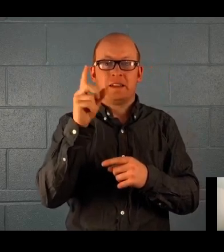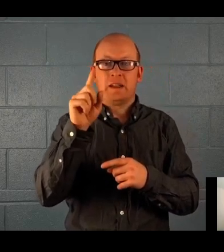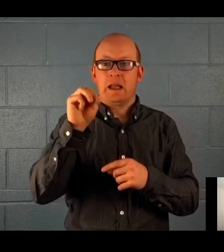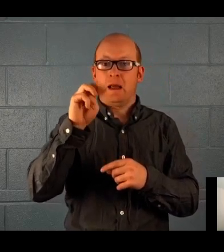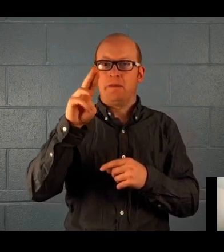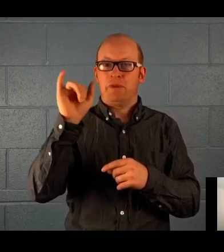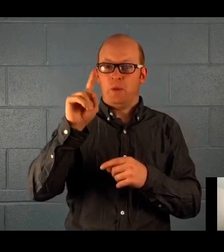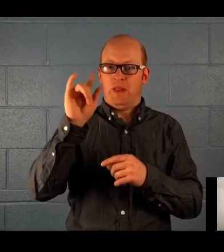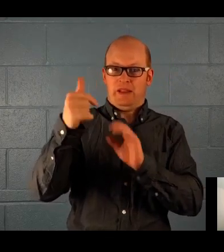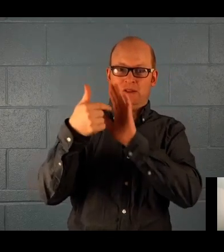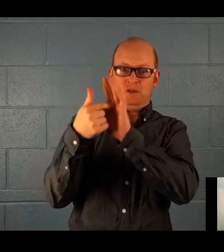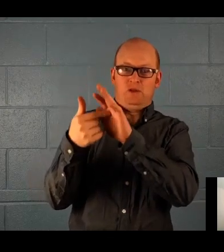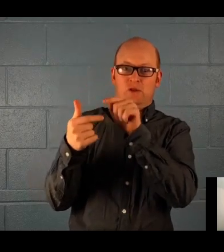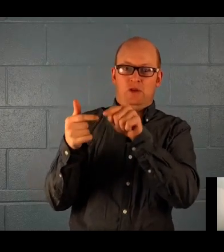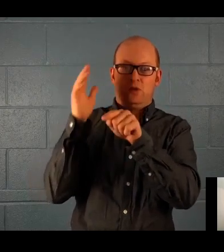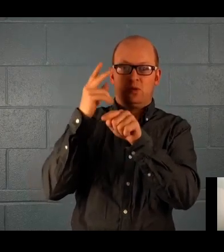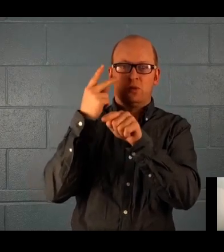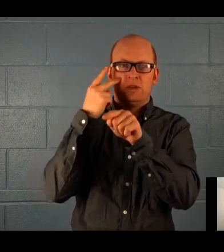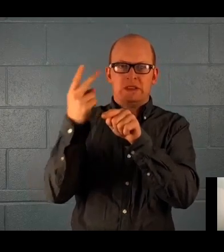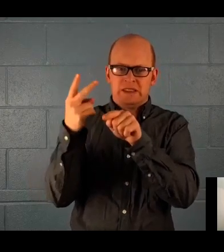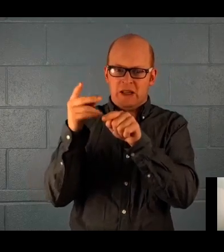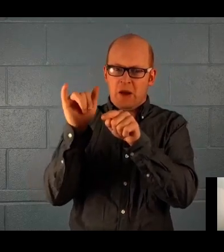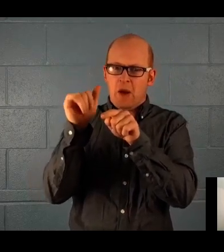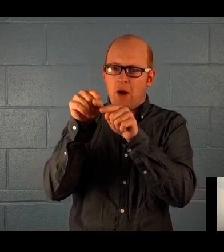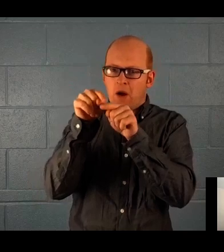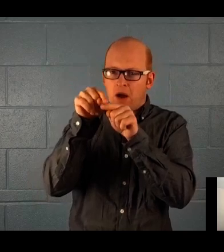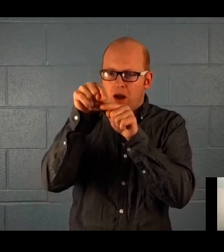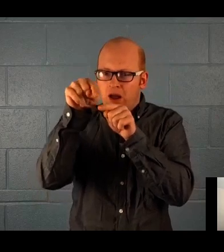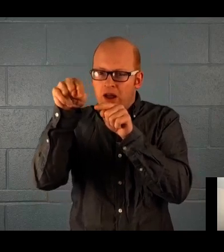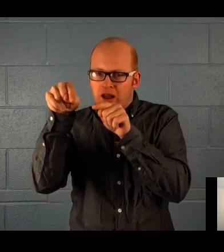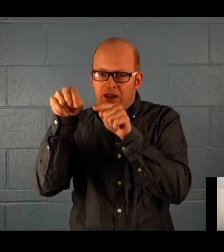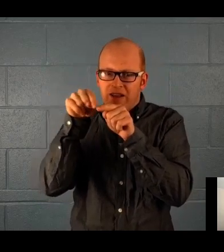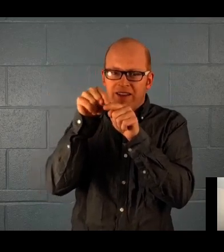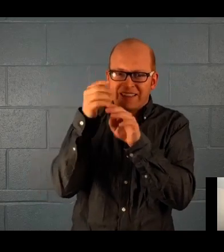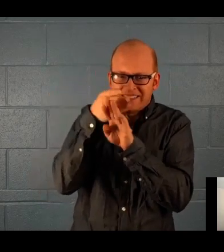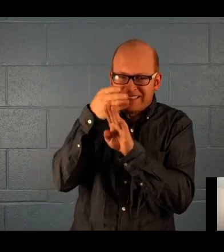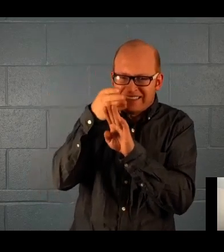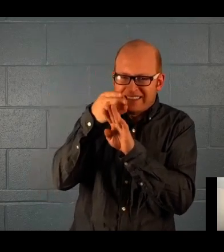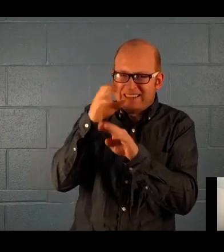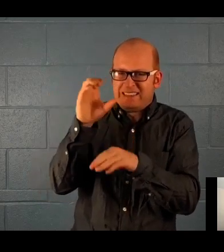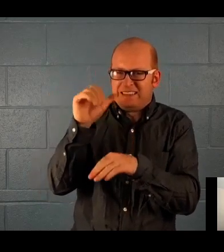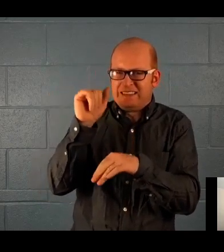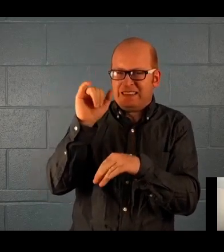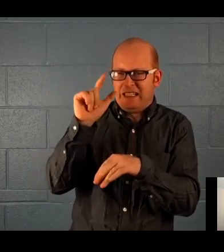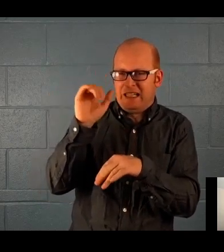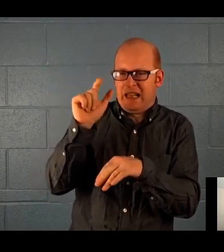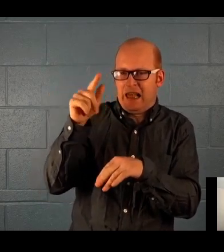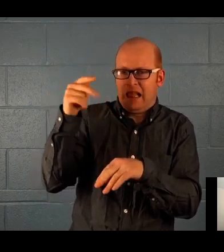to those calycal processes. Now interestingly, on the top left, you'll see that mouse photoreceptors